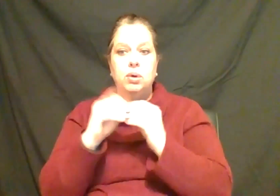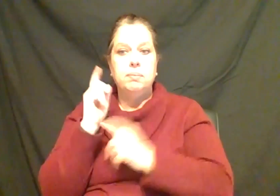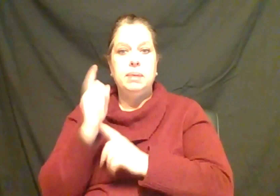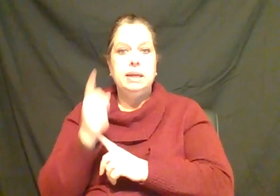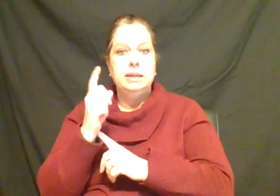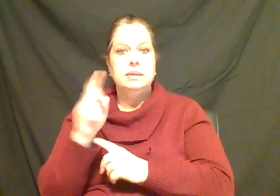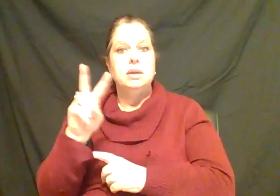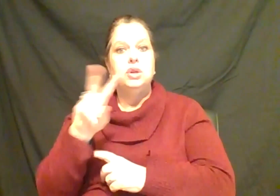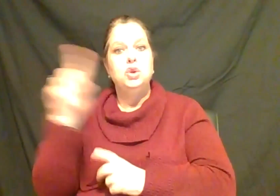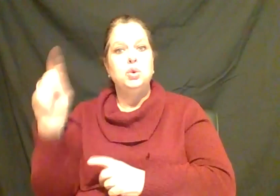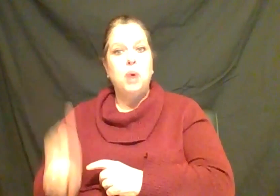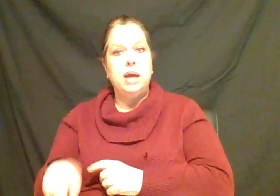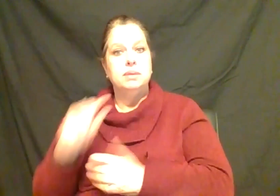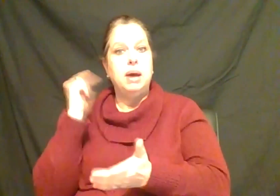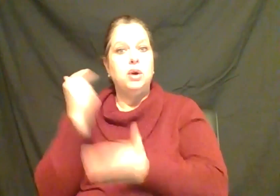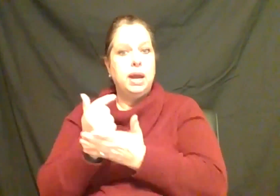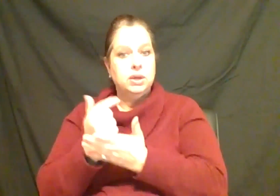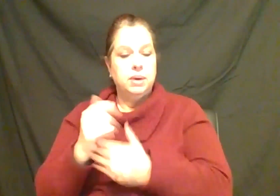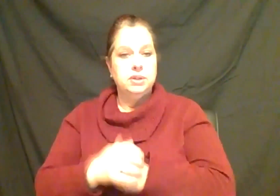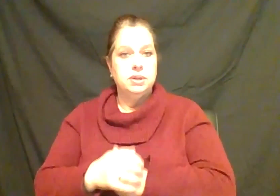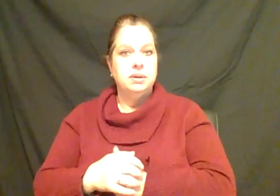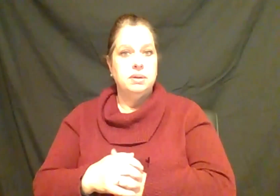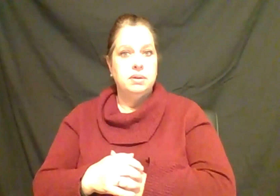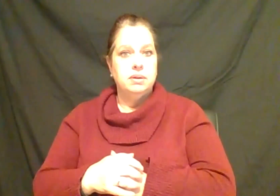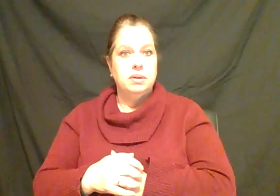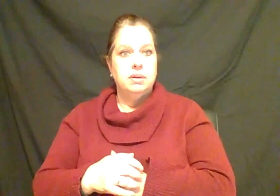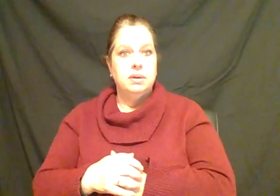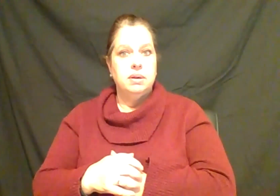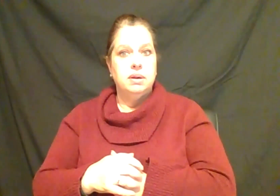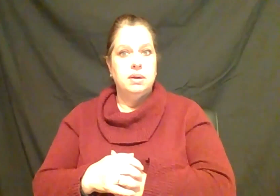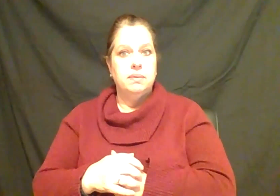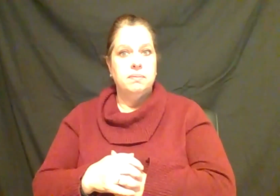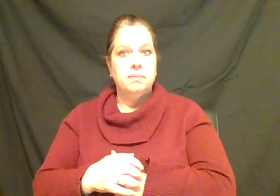just going to ask about graduation and then one final question so the first question is how many